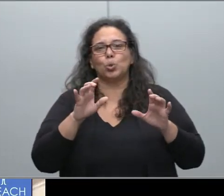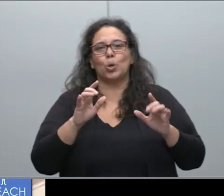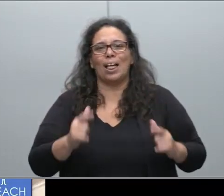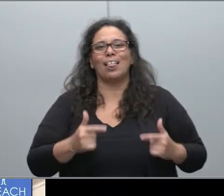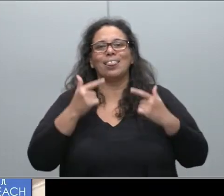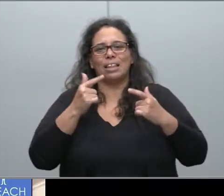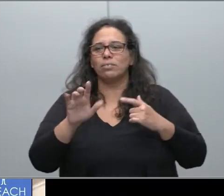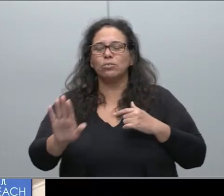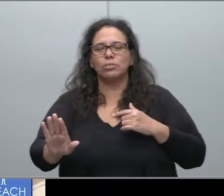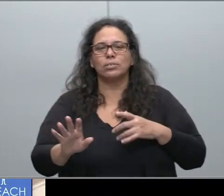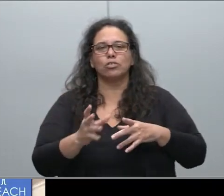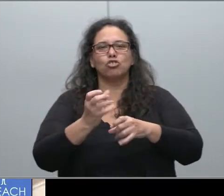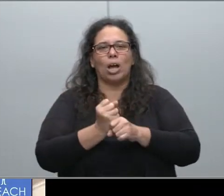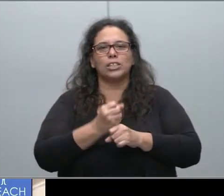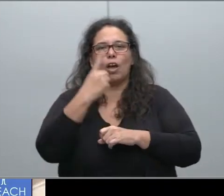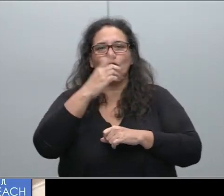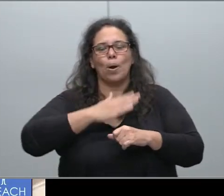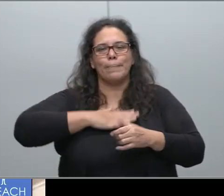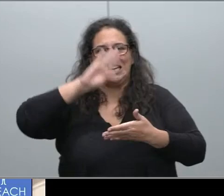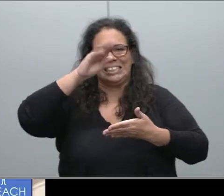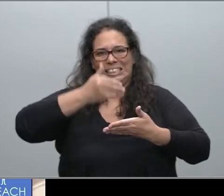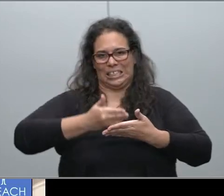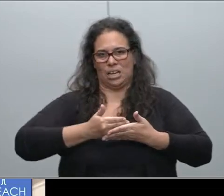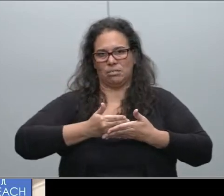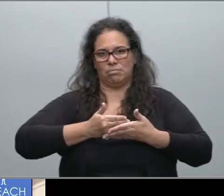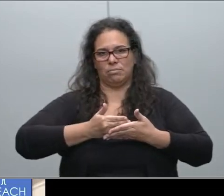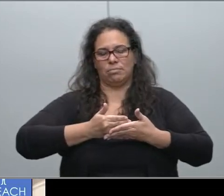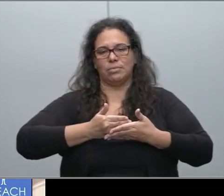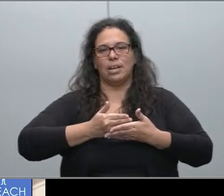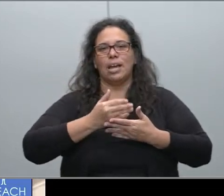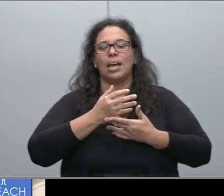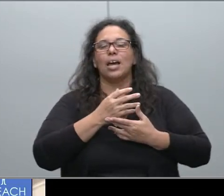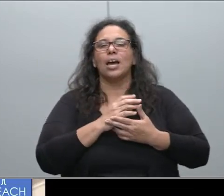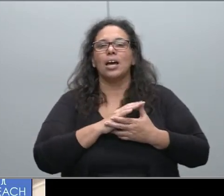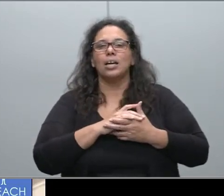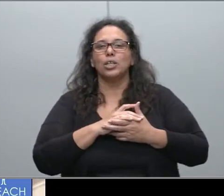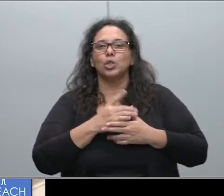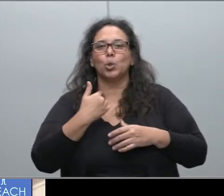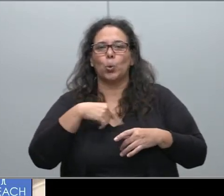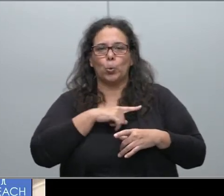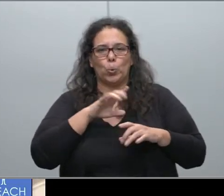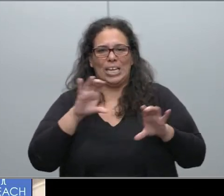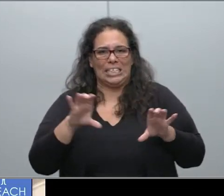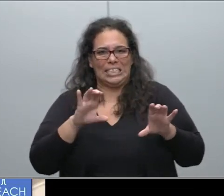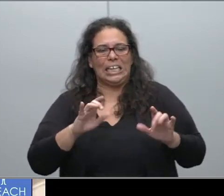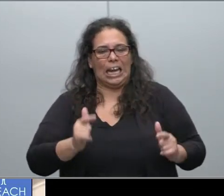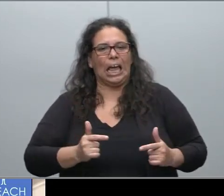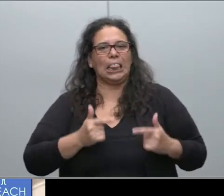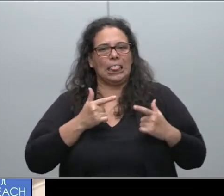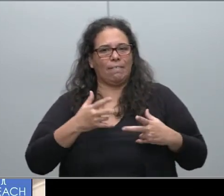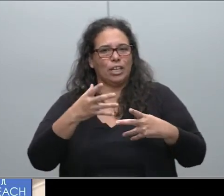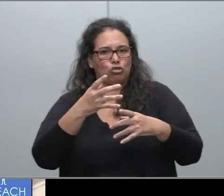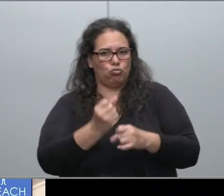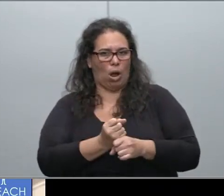Nubia has put in some contact information for the citywide accessibility coordinator, Heather Van Wijk.